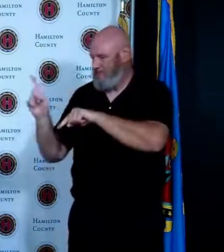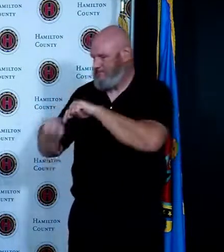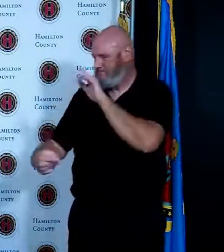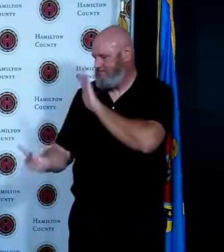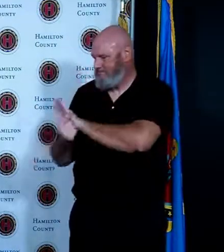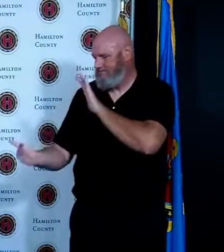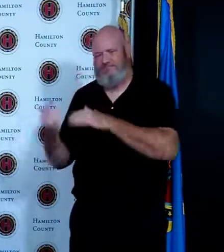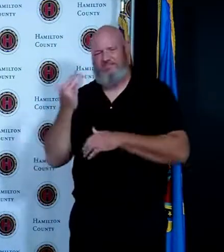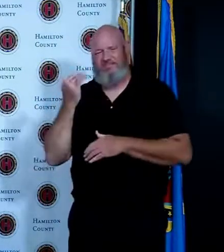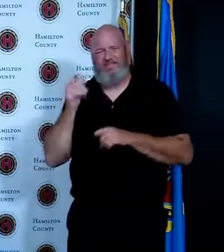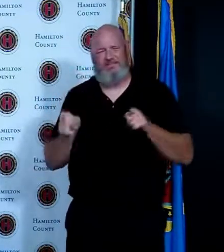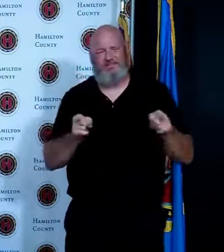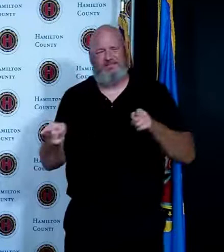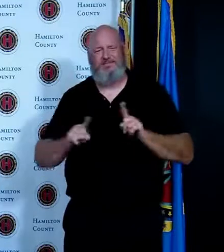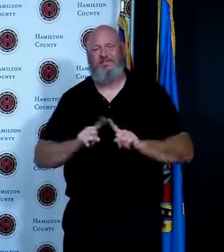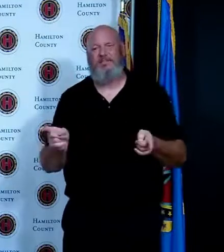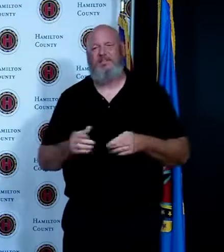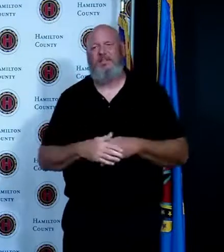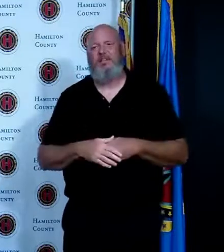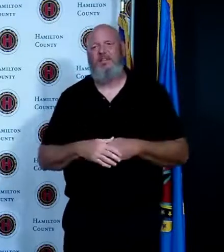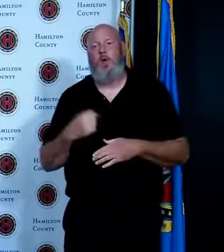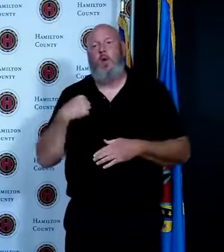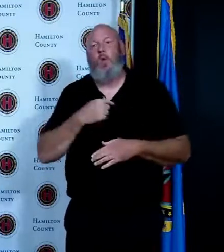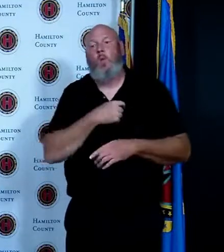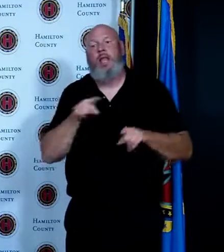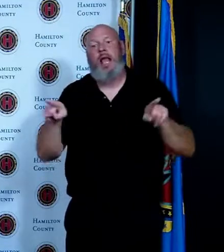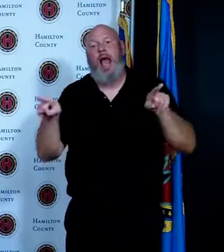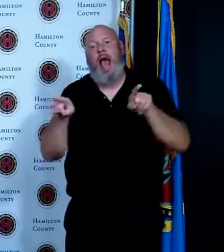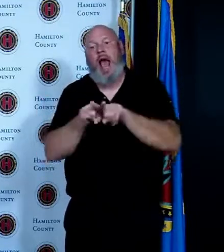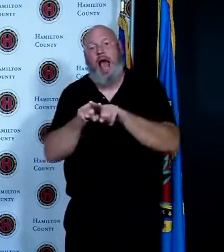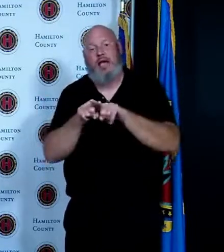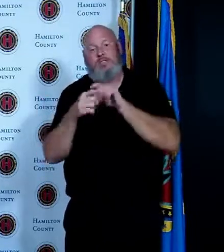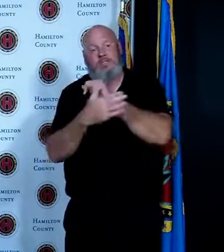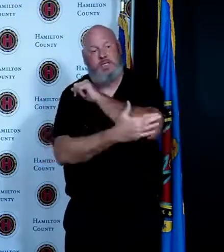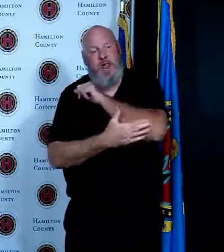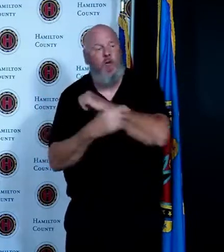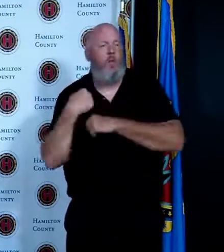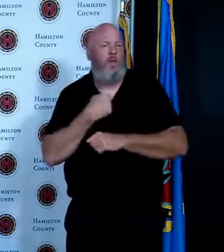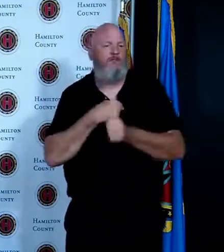exactly what we're doing so again I'm supportive and I know Greg is supportive